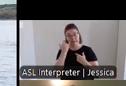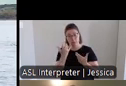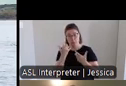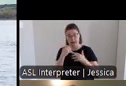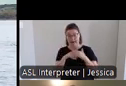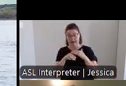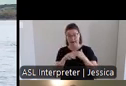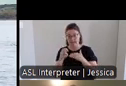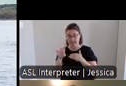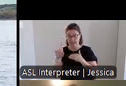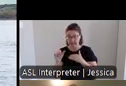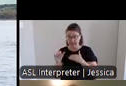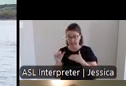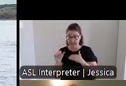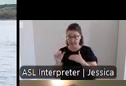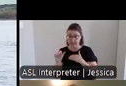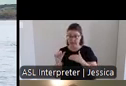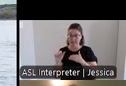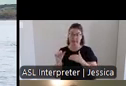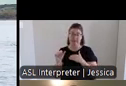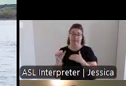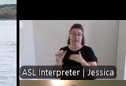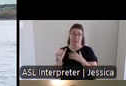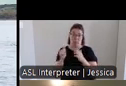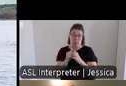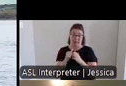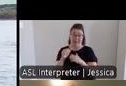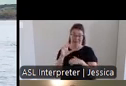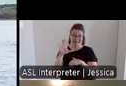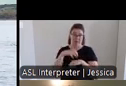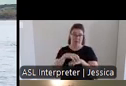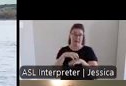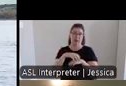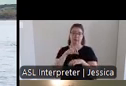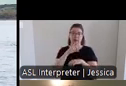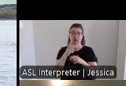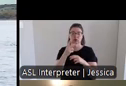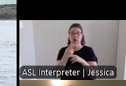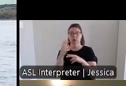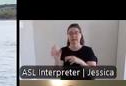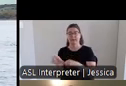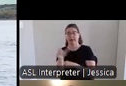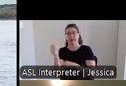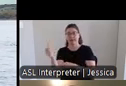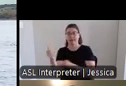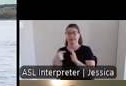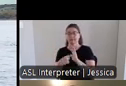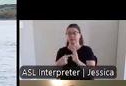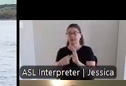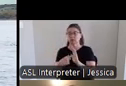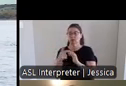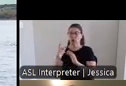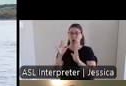um, an accessible media player in Manifold, you need to make sure that you're using something like YouTube or Vimeo,